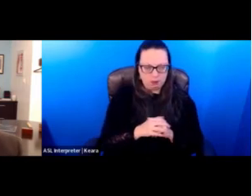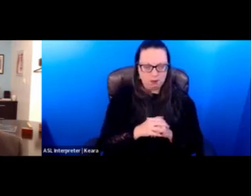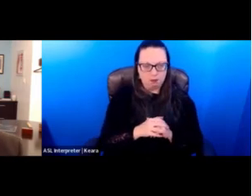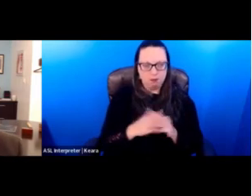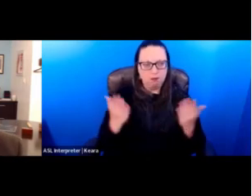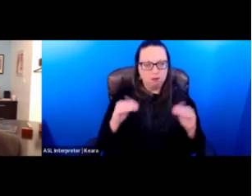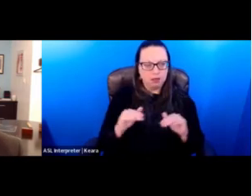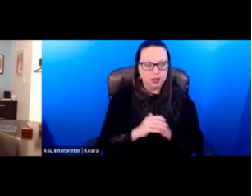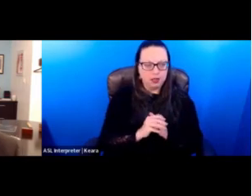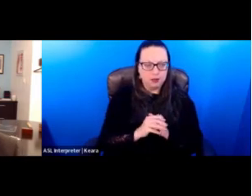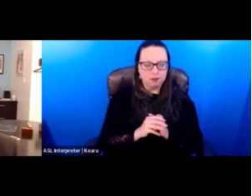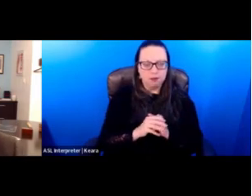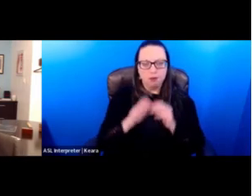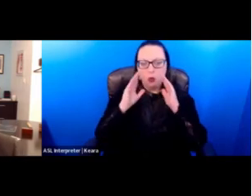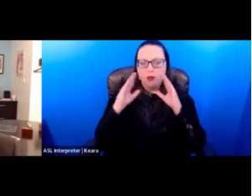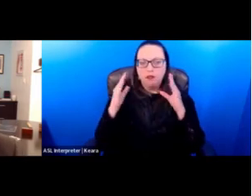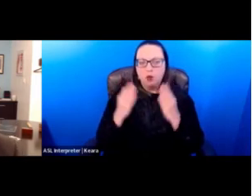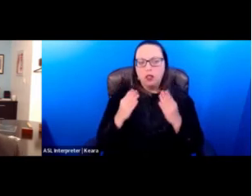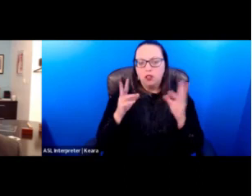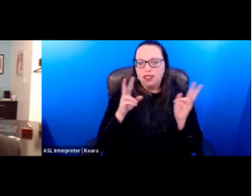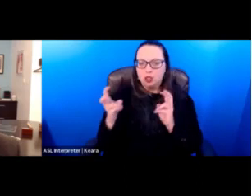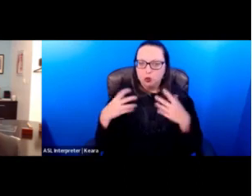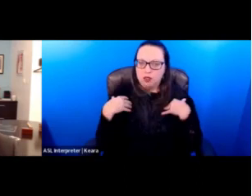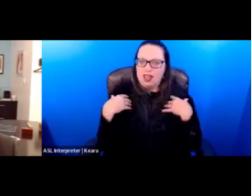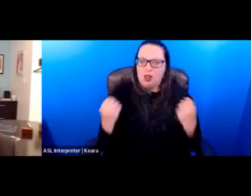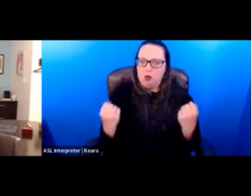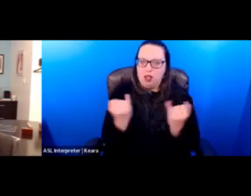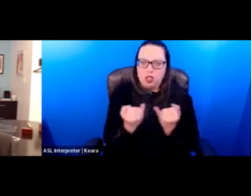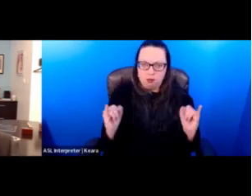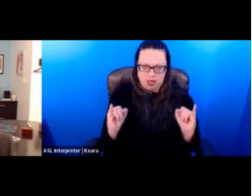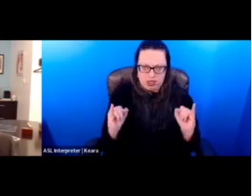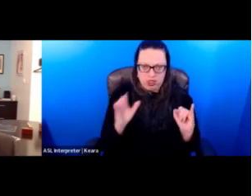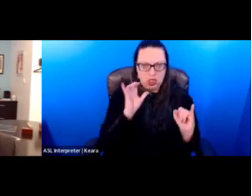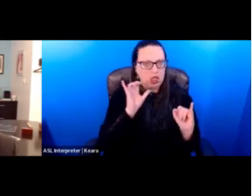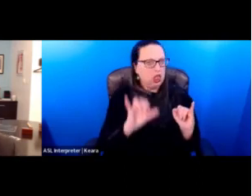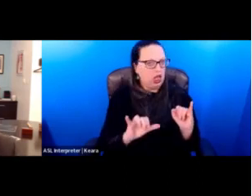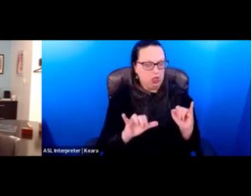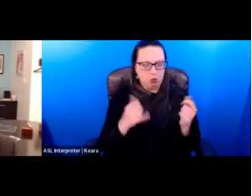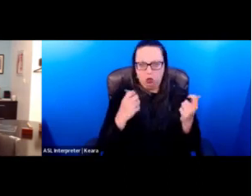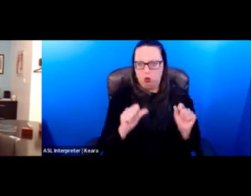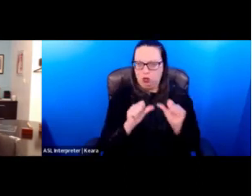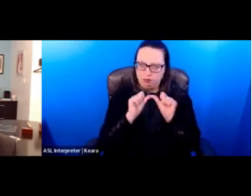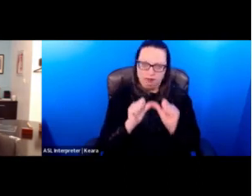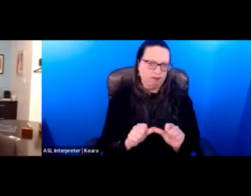We really focus on the issues of health and independence. That's what we try to maintain for older people in the community.